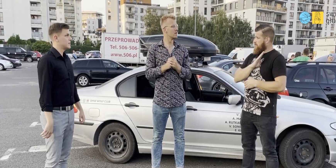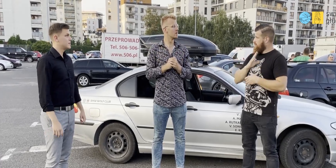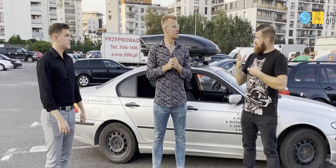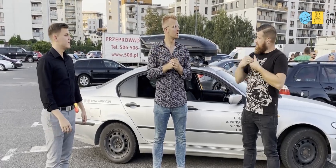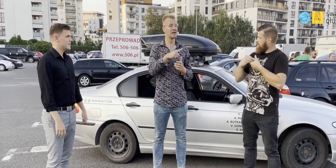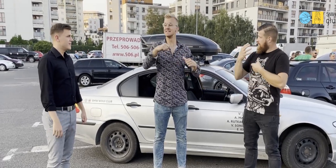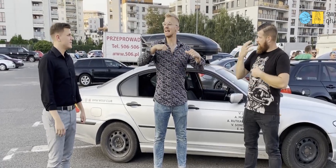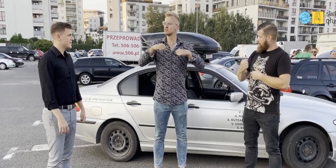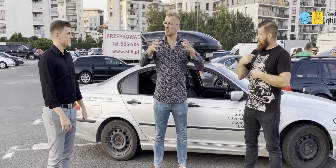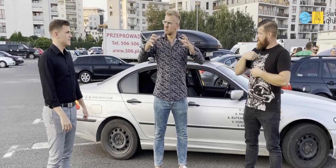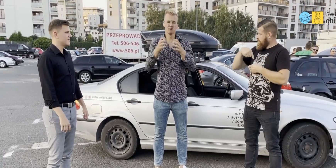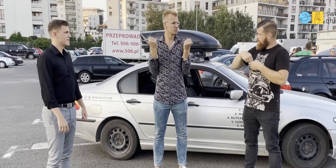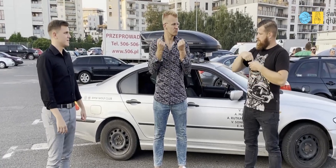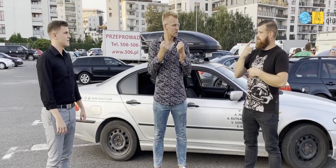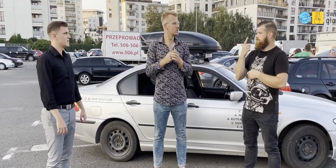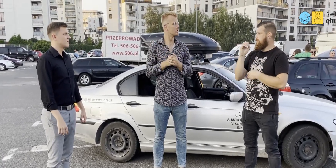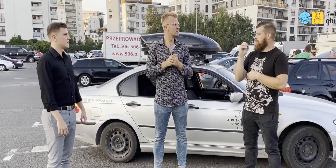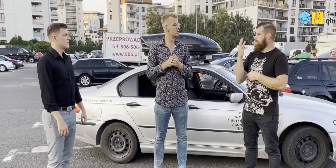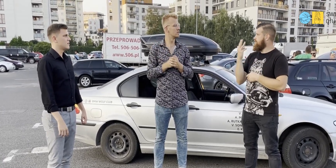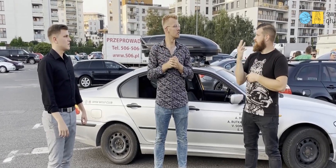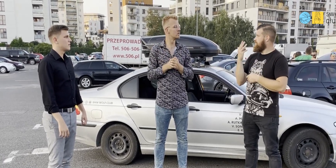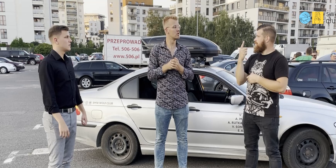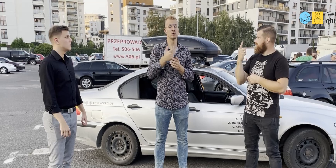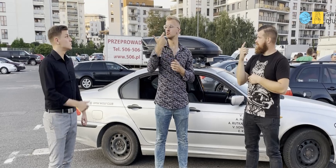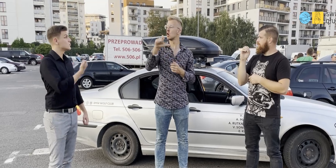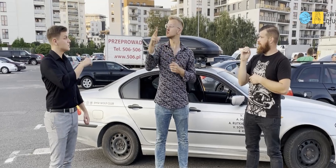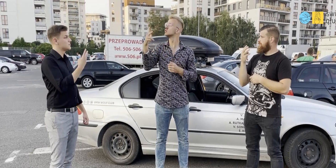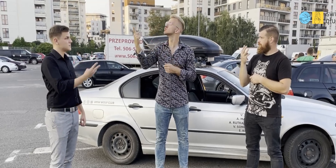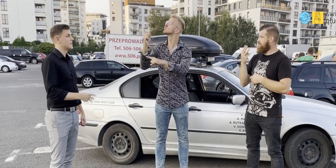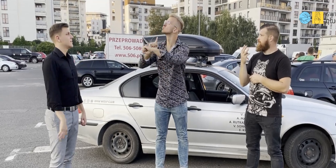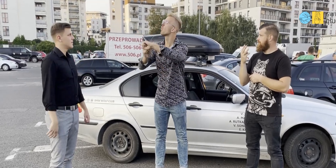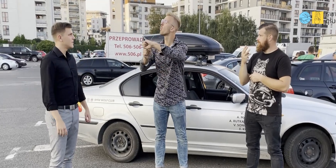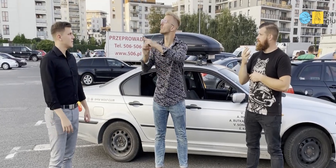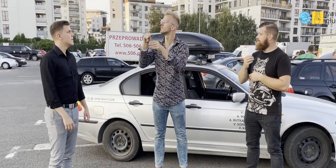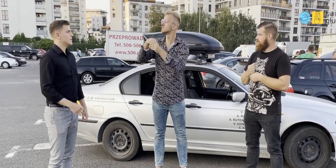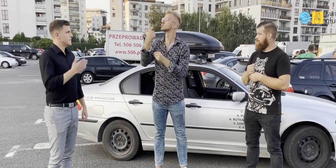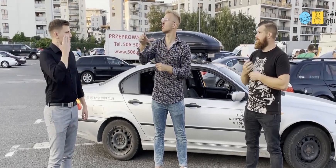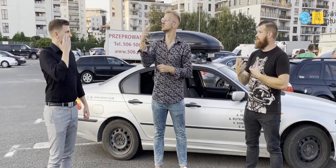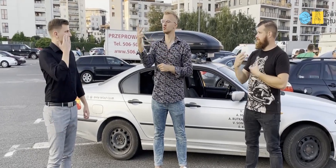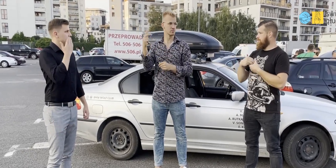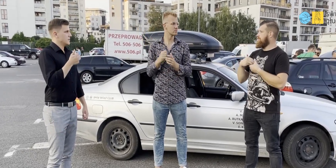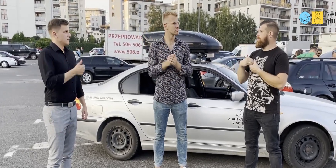But there are 104 members on the club's board of directors.